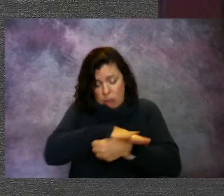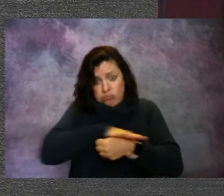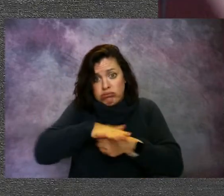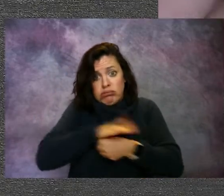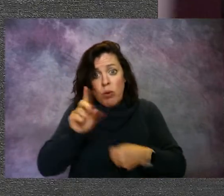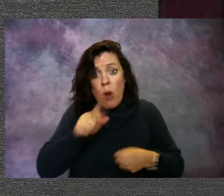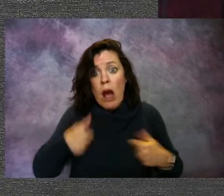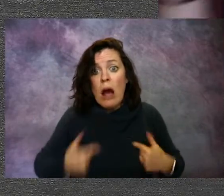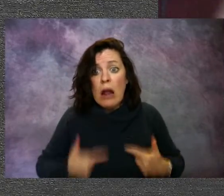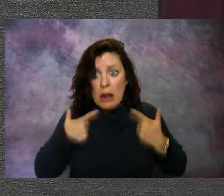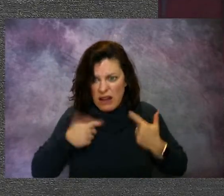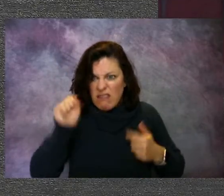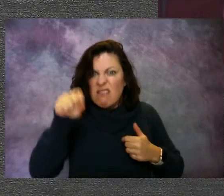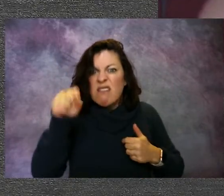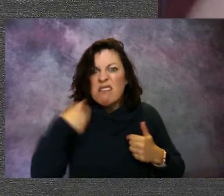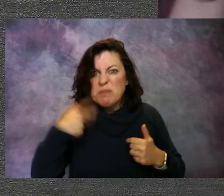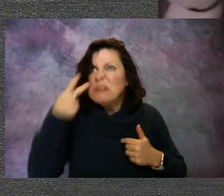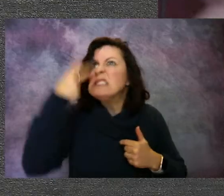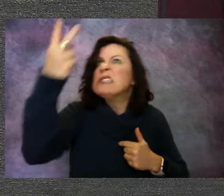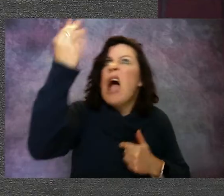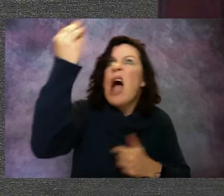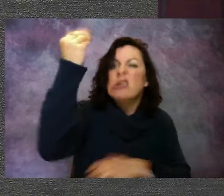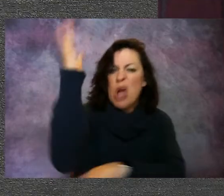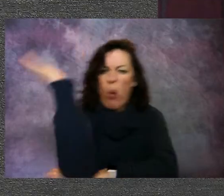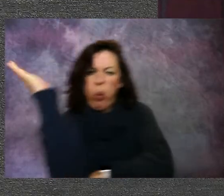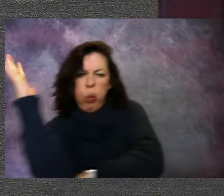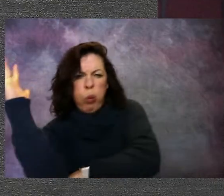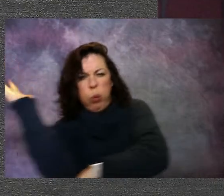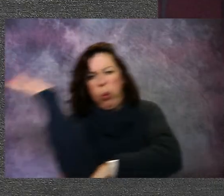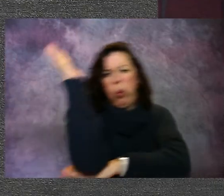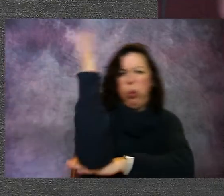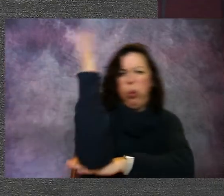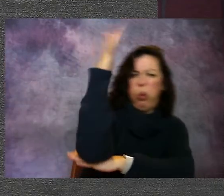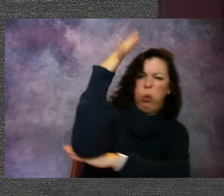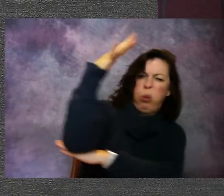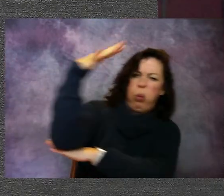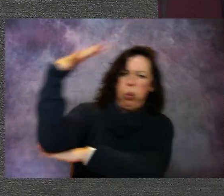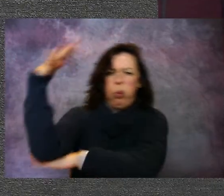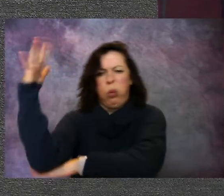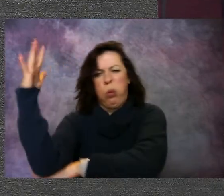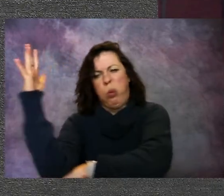The trees were blowing in the sky and it was really windy, so right now,